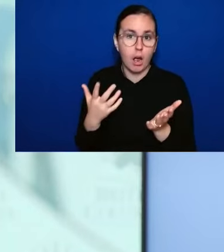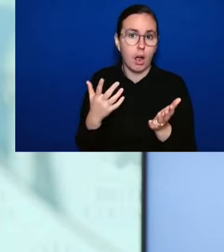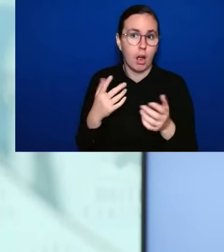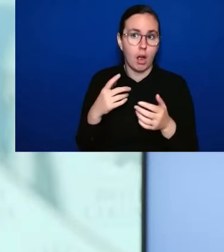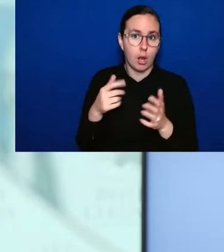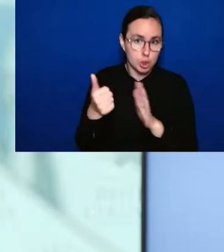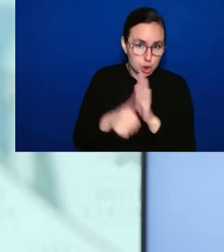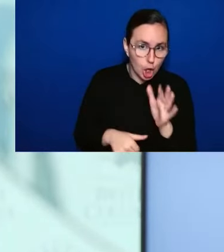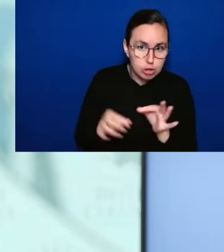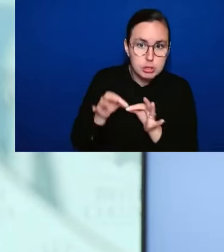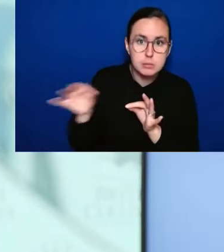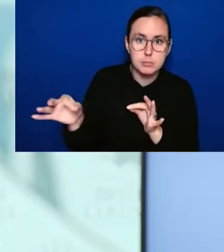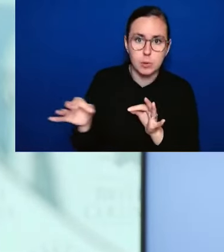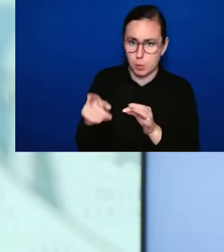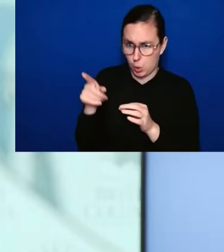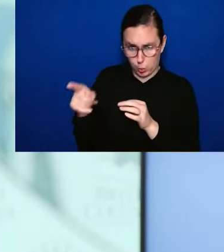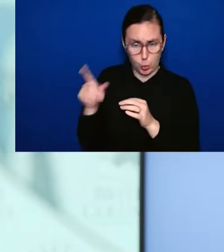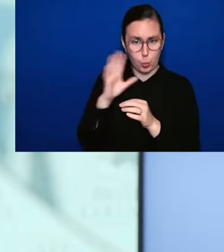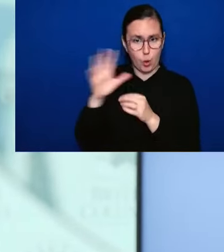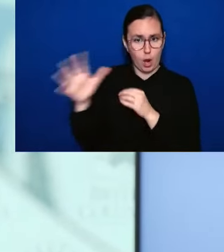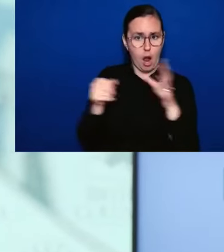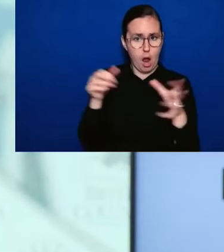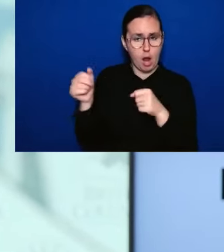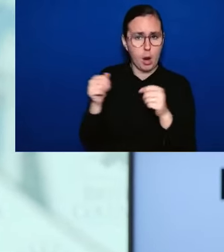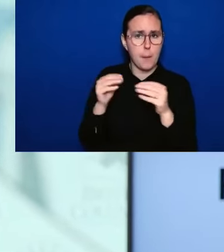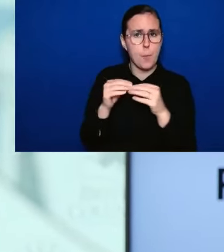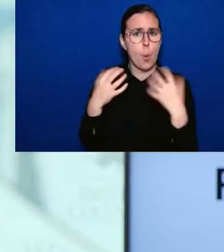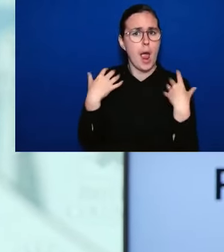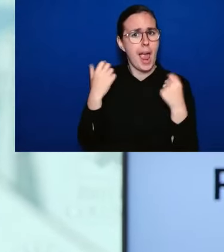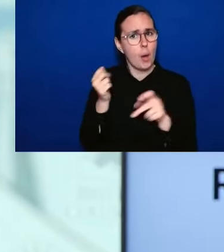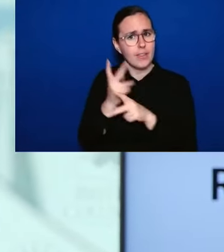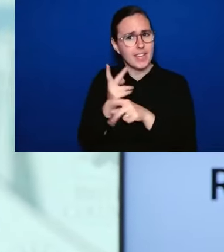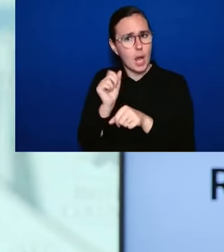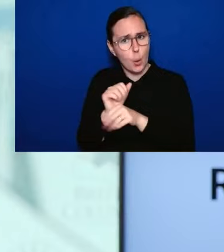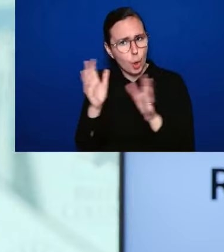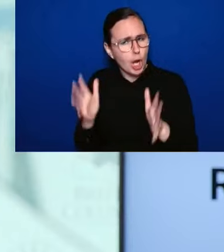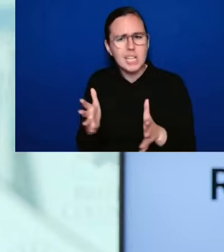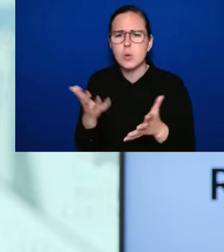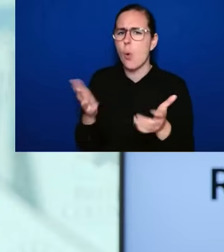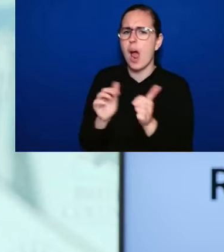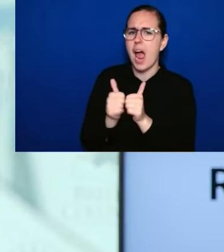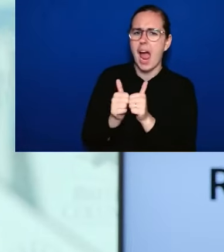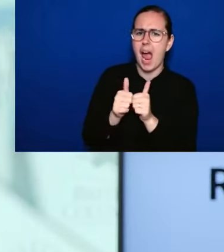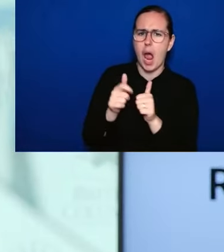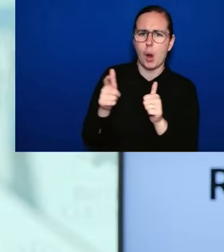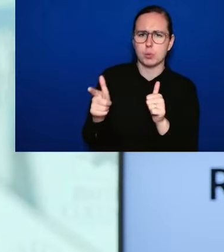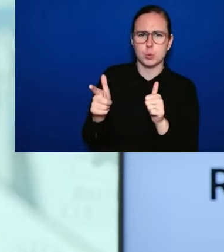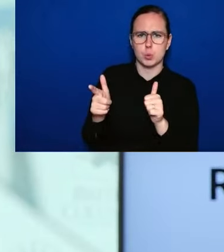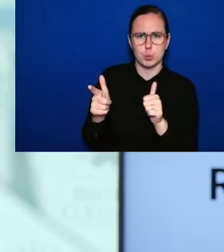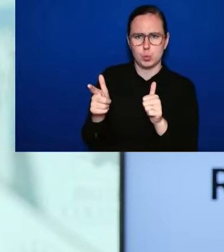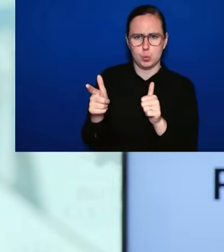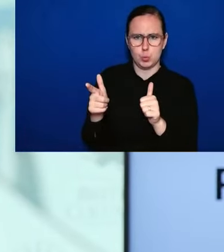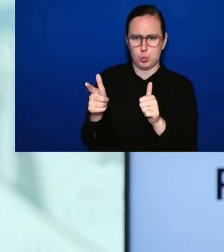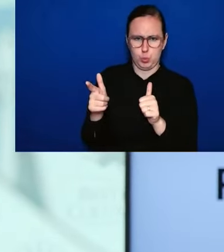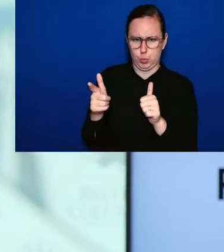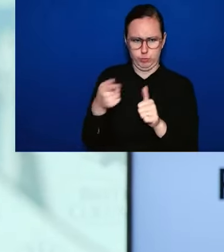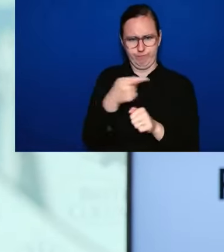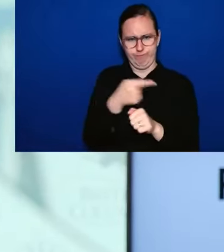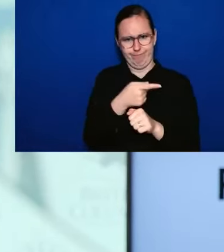care workers in has there been any tangible movement whether it's to improve working conditions or pay or anything else to try to. Incentivizing